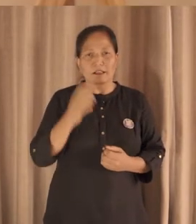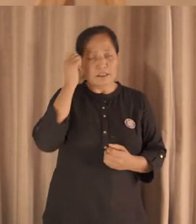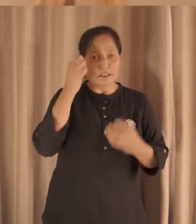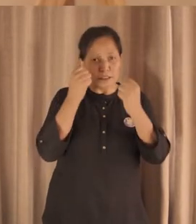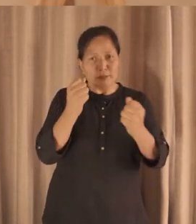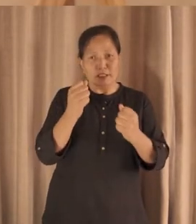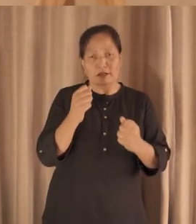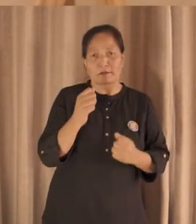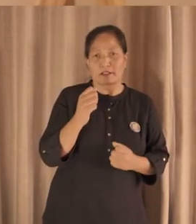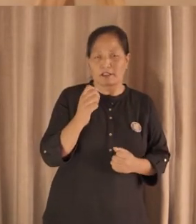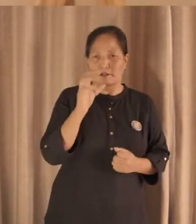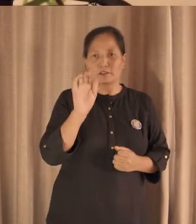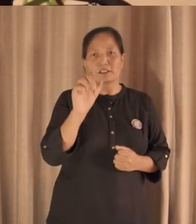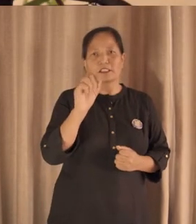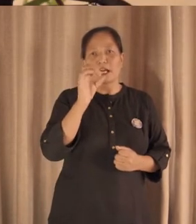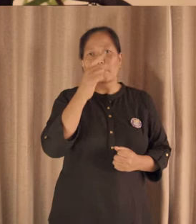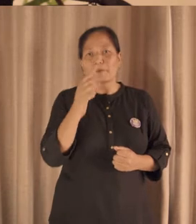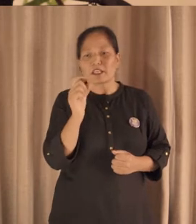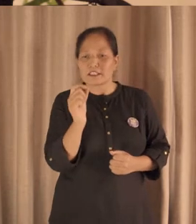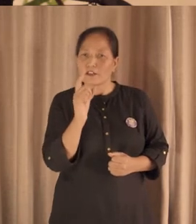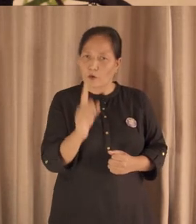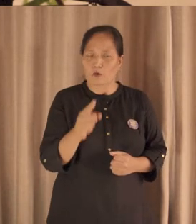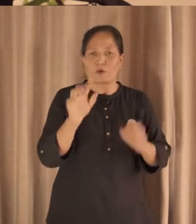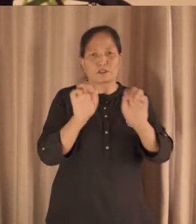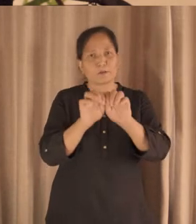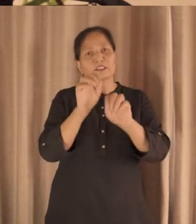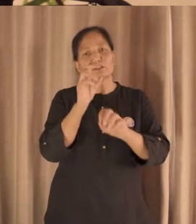with the people and how to go into the decision making process etc. we need to understand